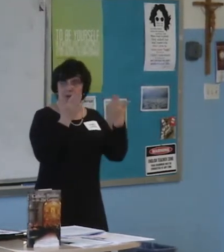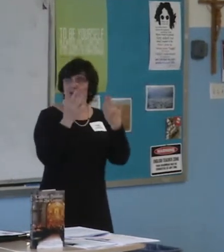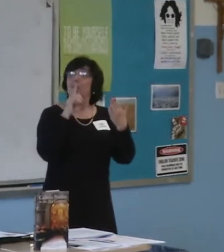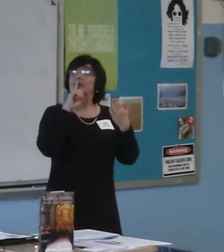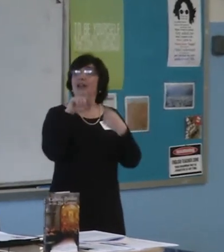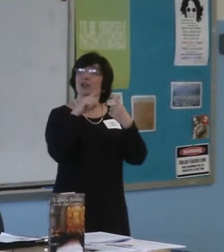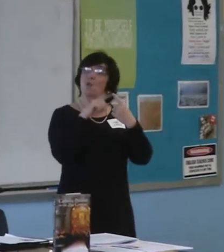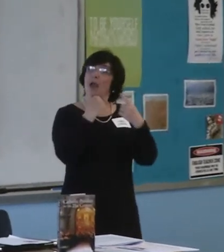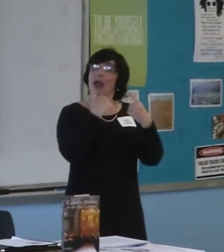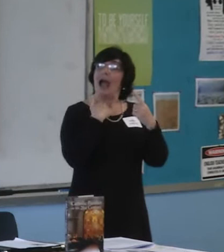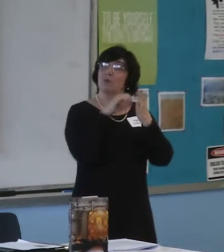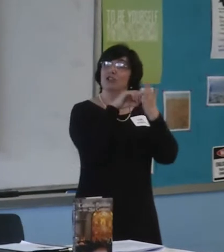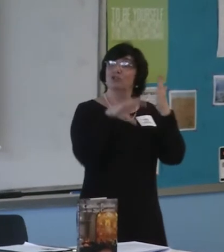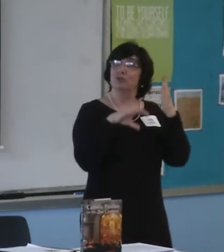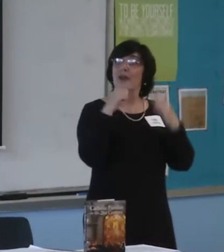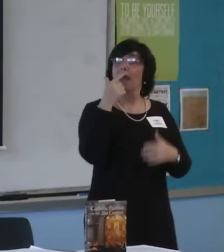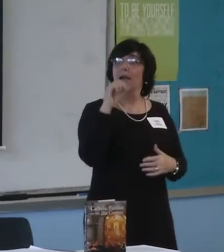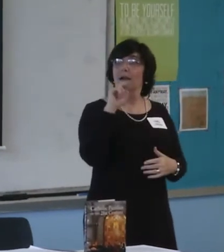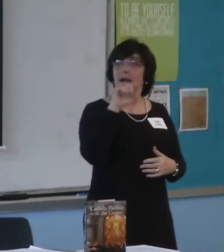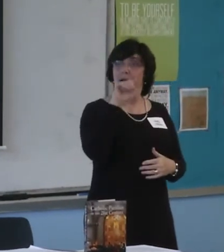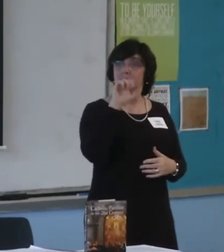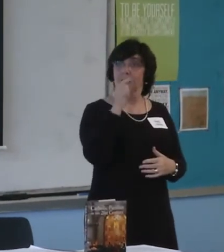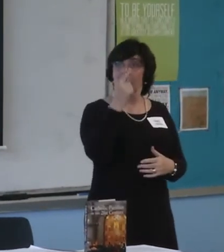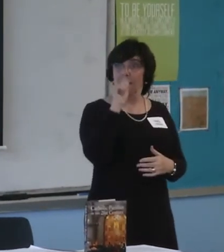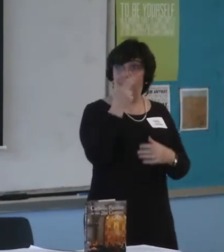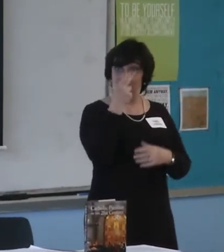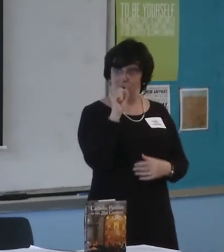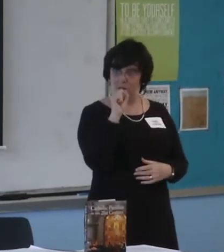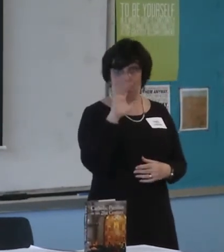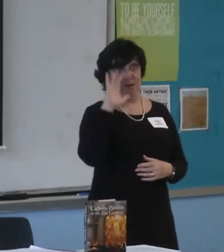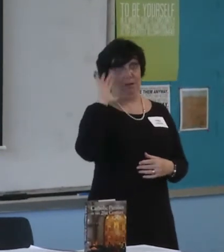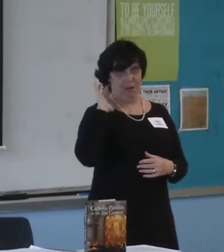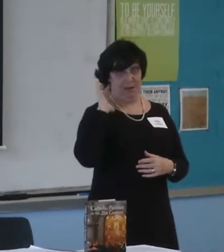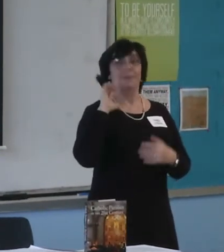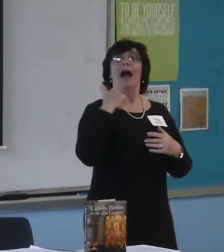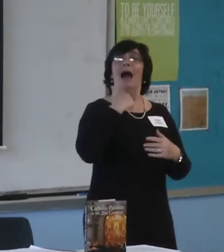when I was a student at Gonzaga high school, and I was one of the summer volunteers